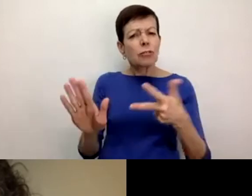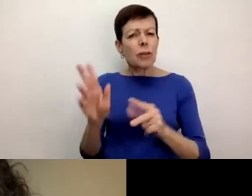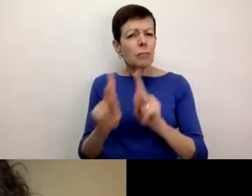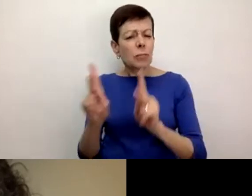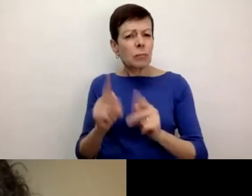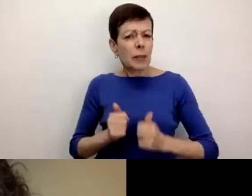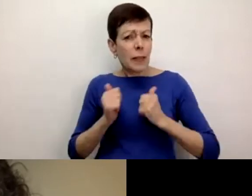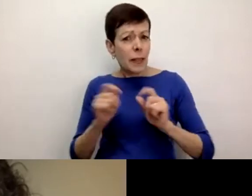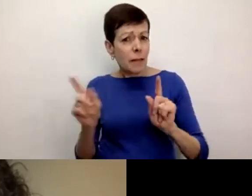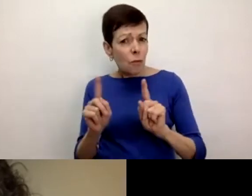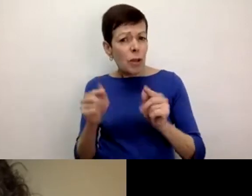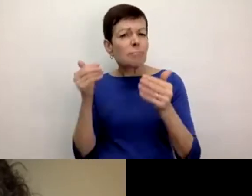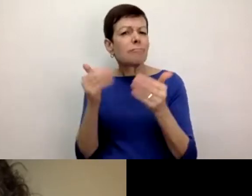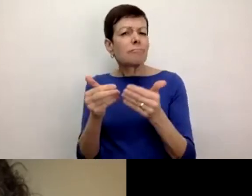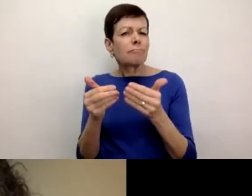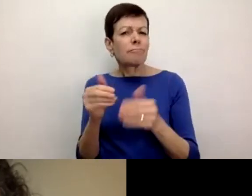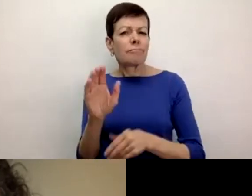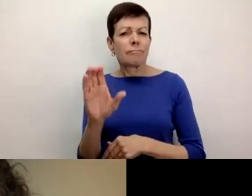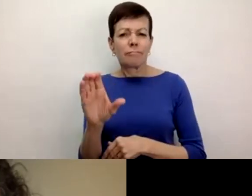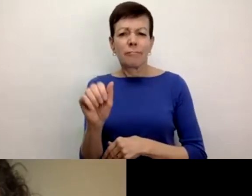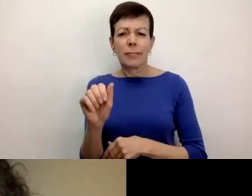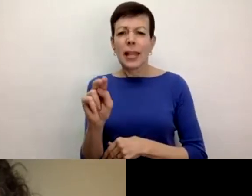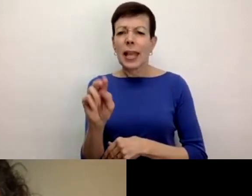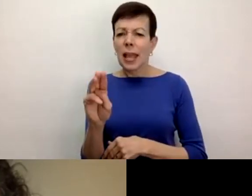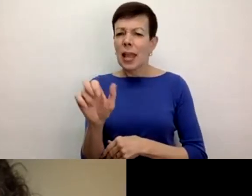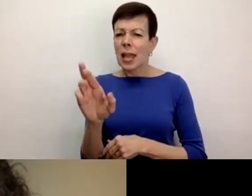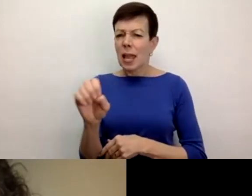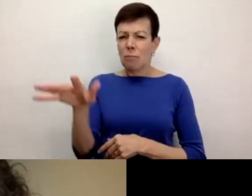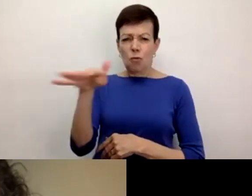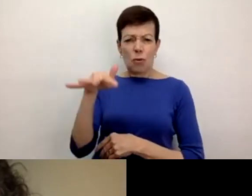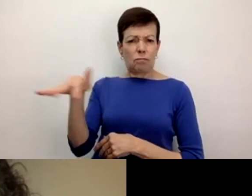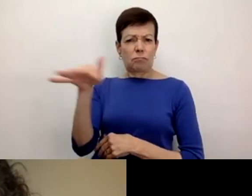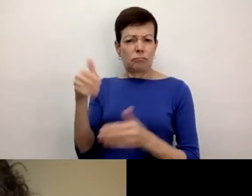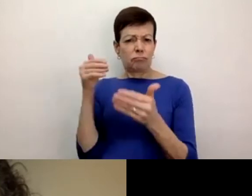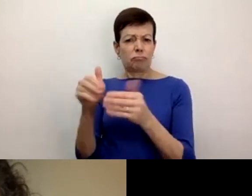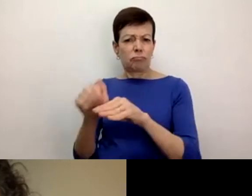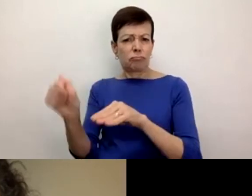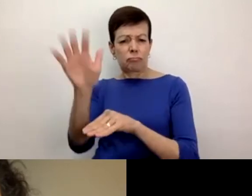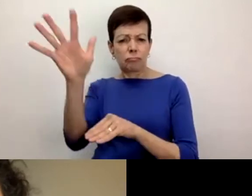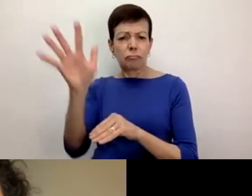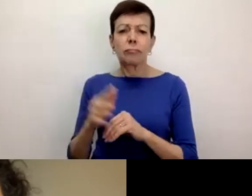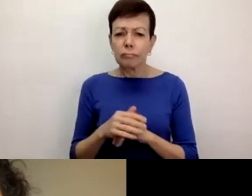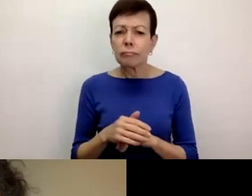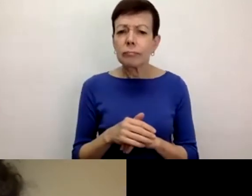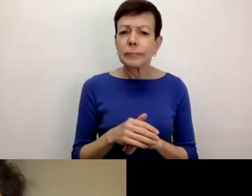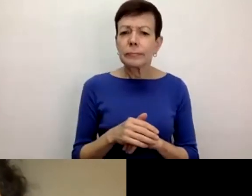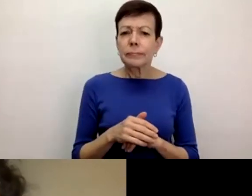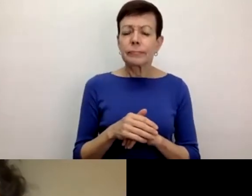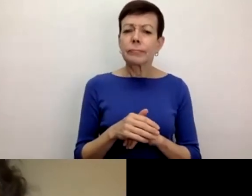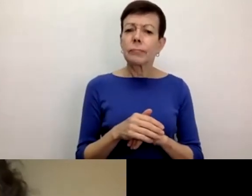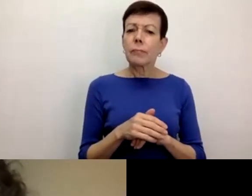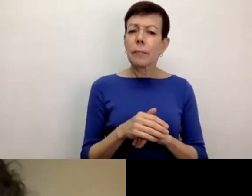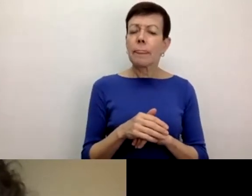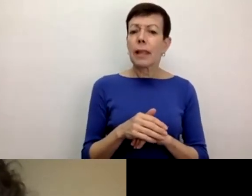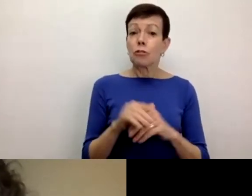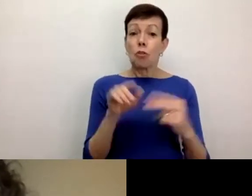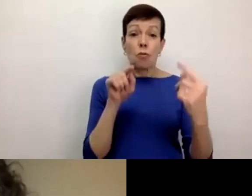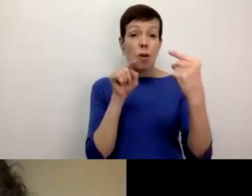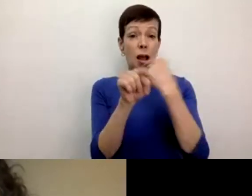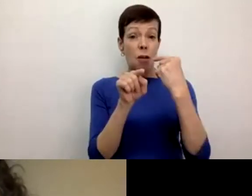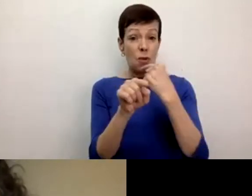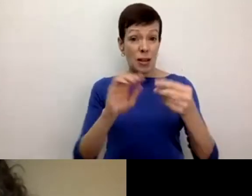And the area there is just north of, north and south of the number one highway there.